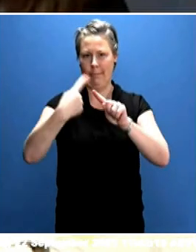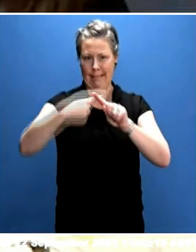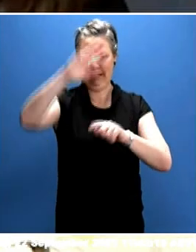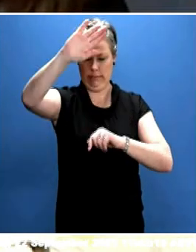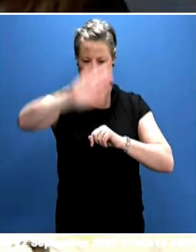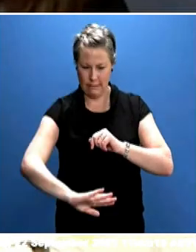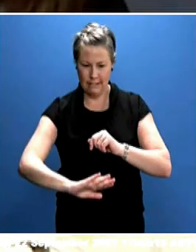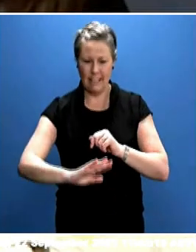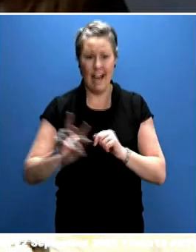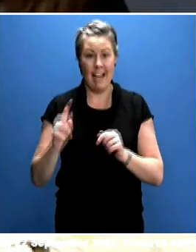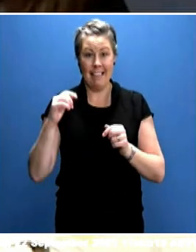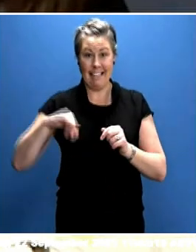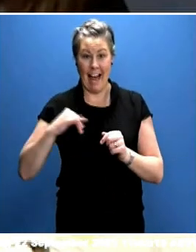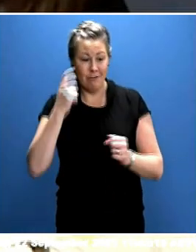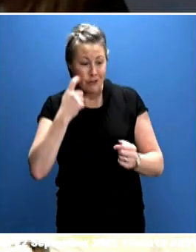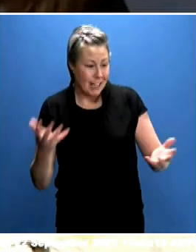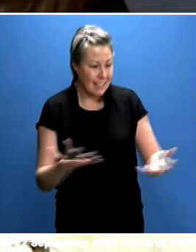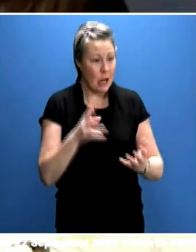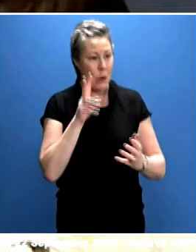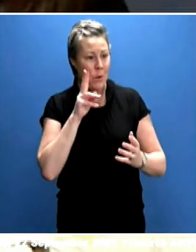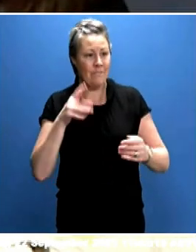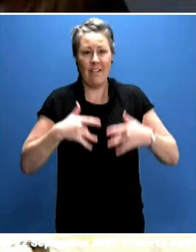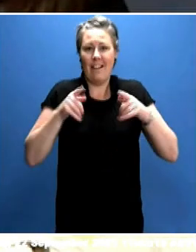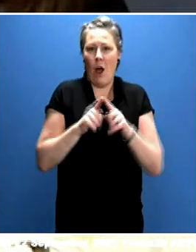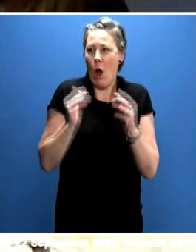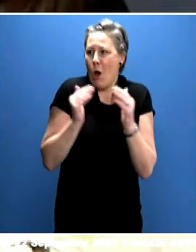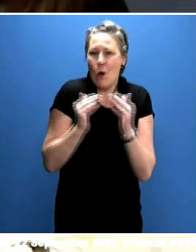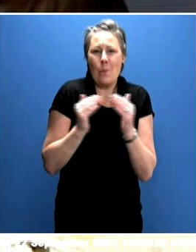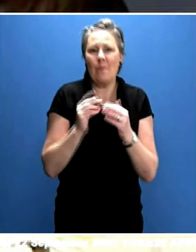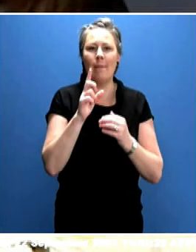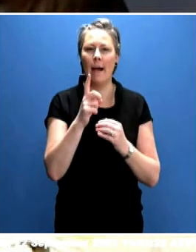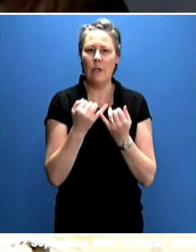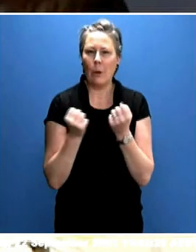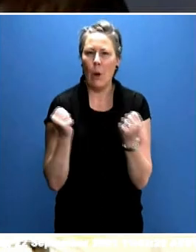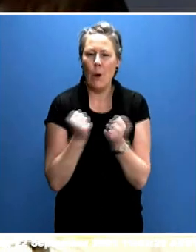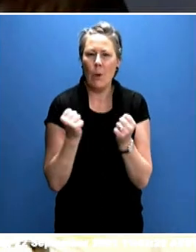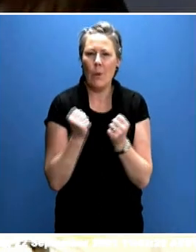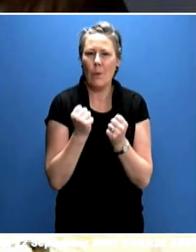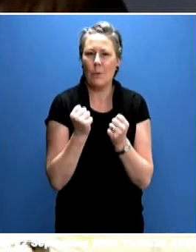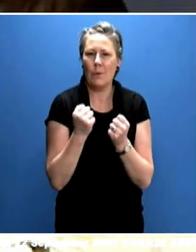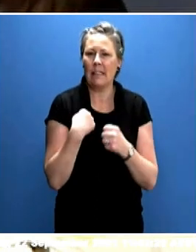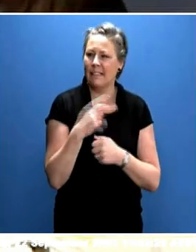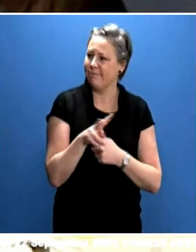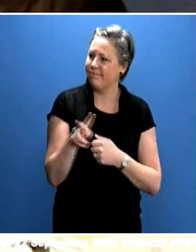but it is very, very cold, and it really reminds me and my colleagues